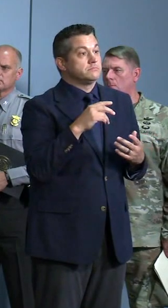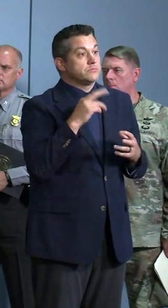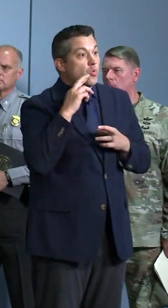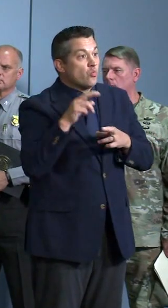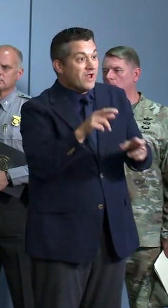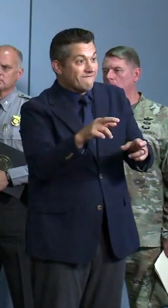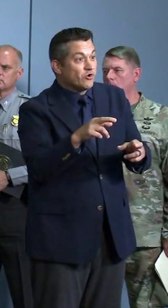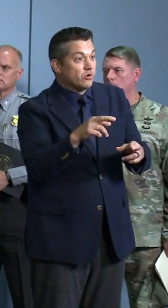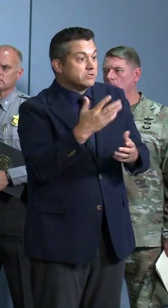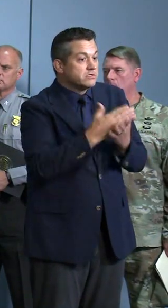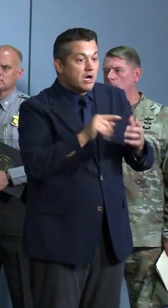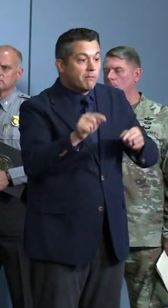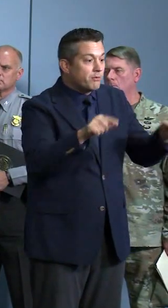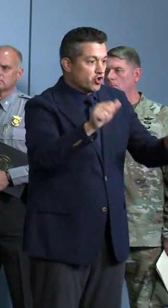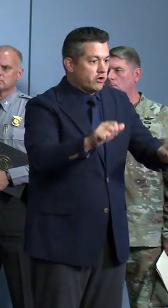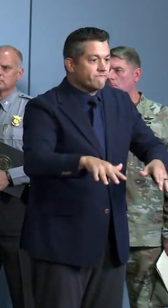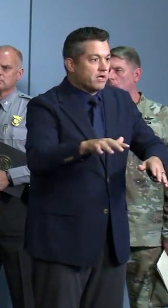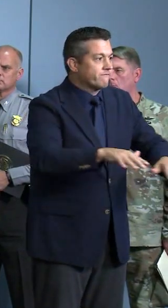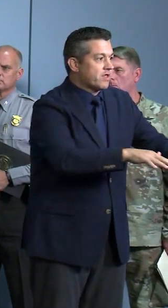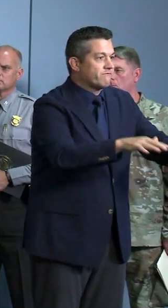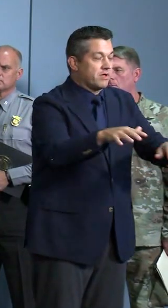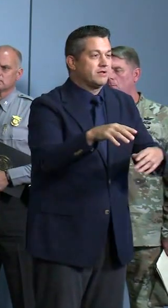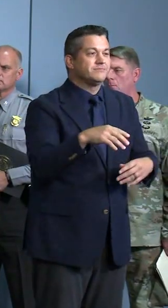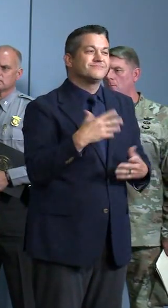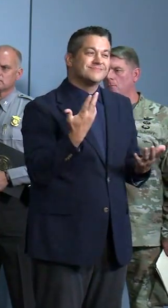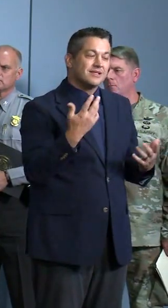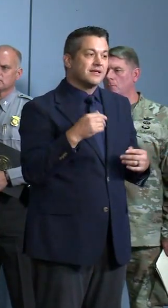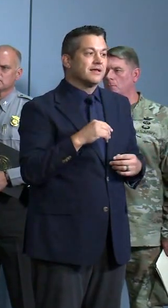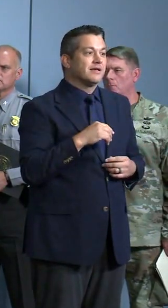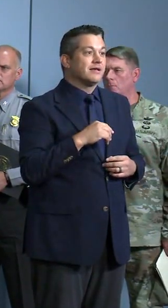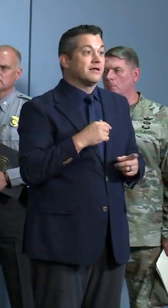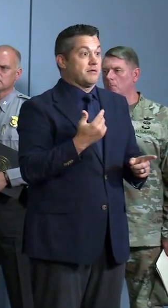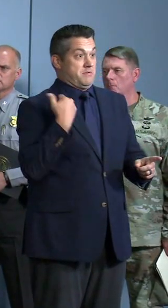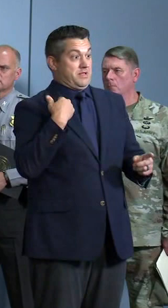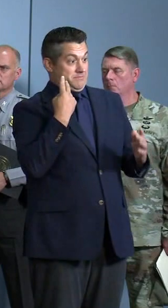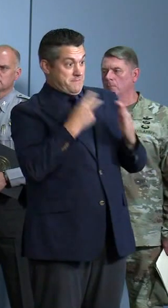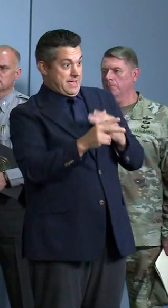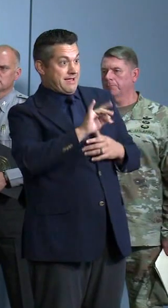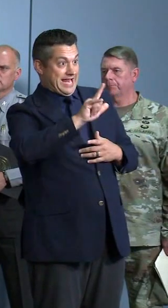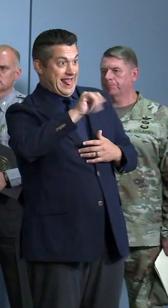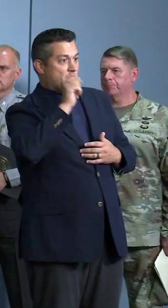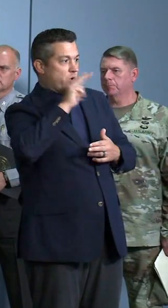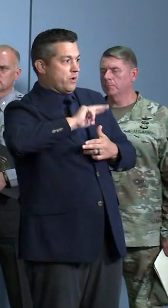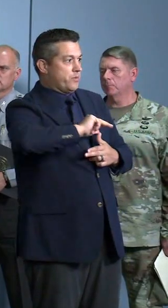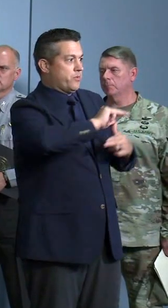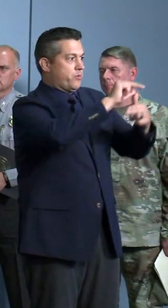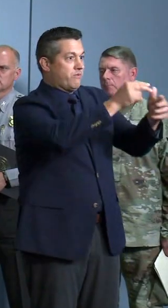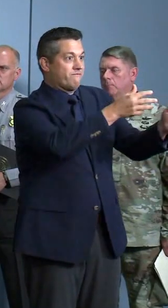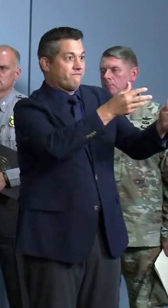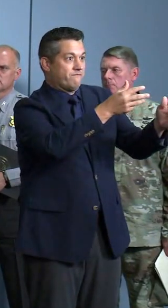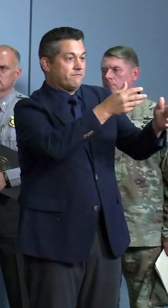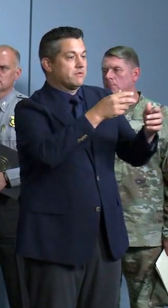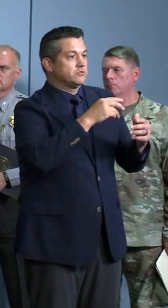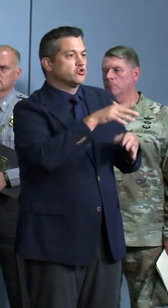We don't know about that yet. This storm is moving faster than